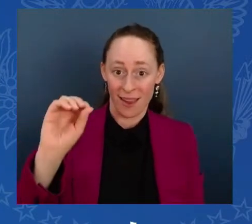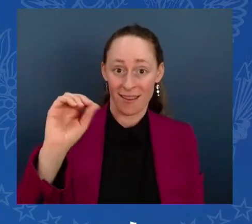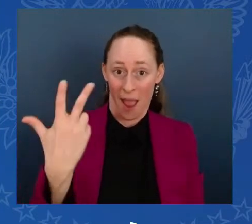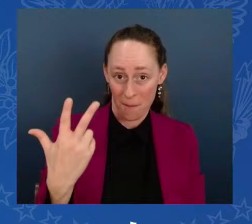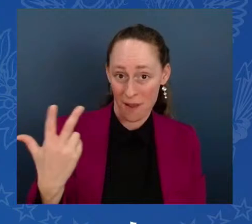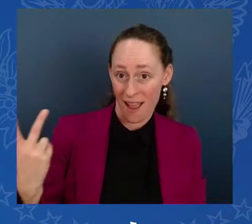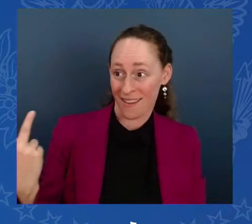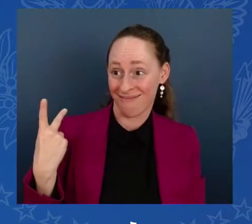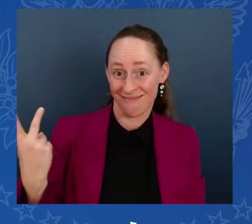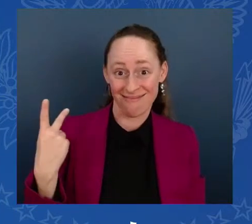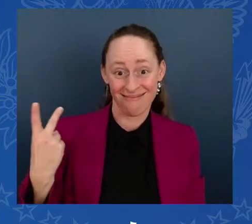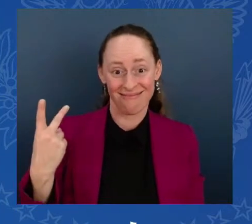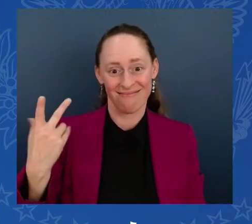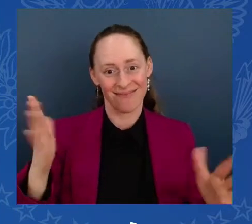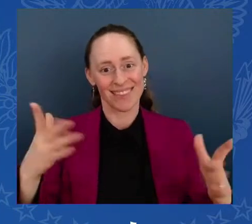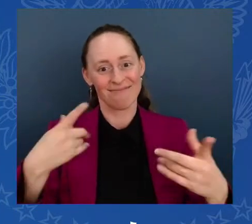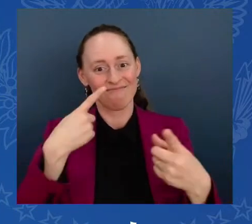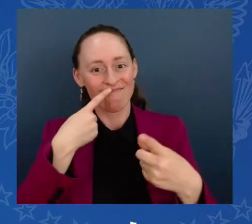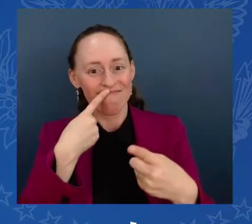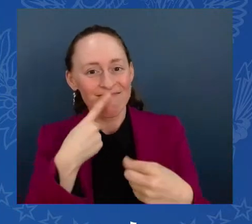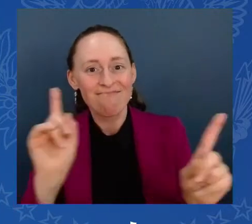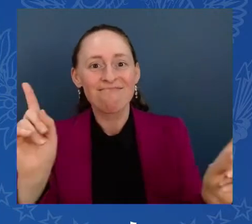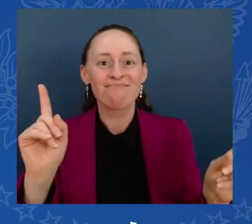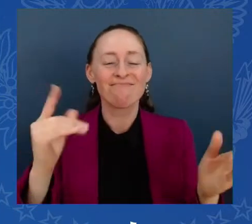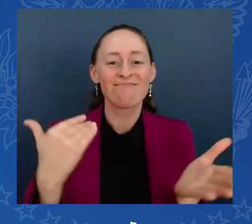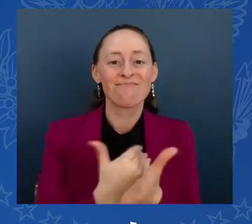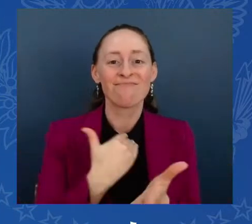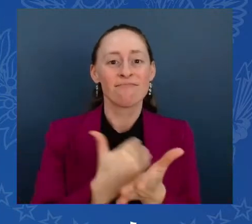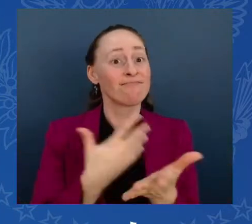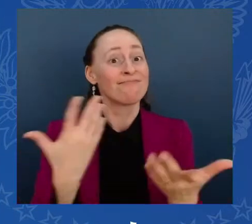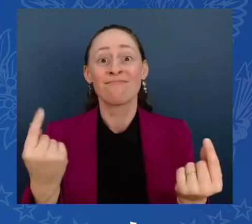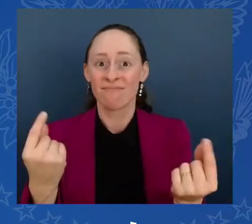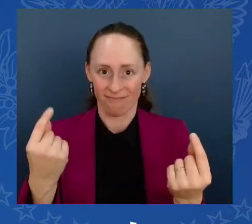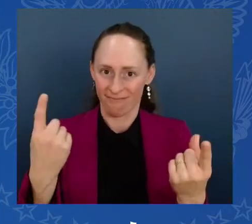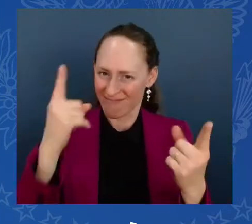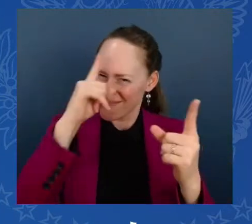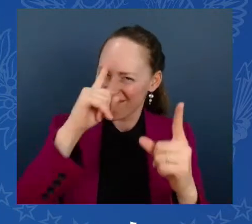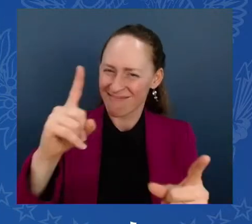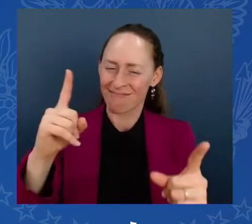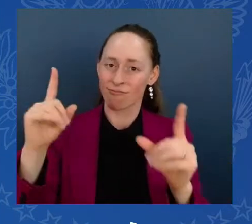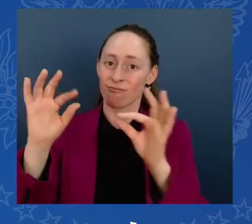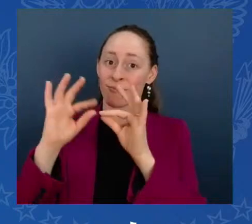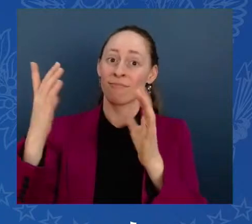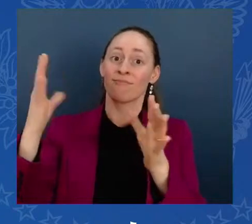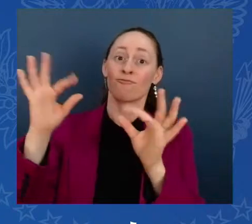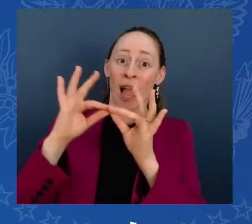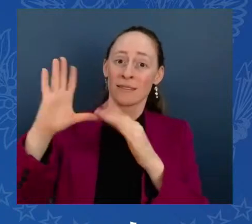lower the extraordinary high prescription drug prices. But before I do, I want to thank Governor Wes Moore --